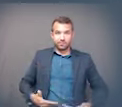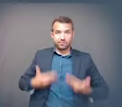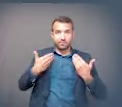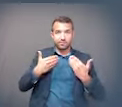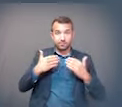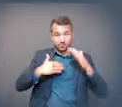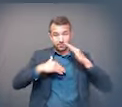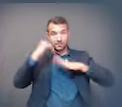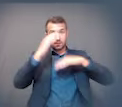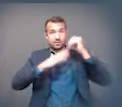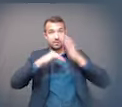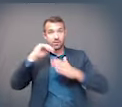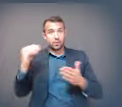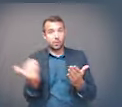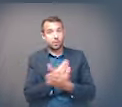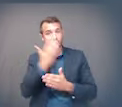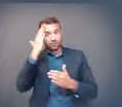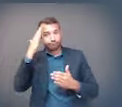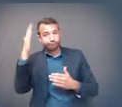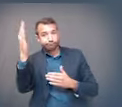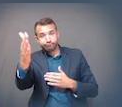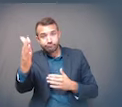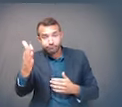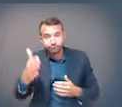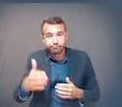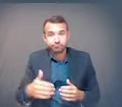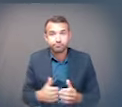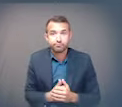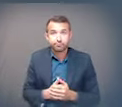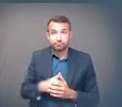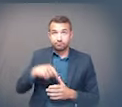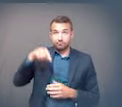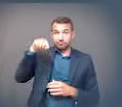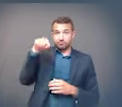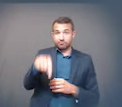Build a future in service of the multitude, and let this century